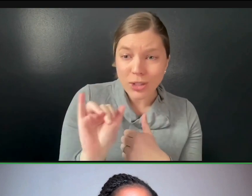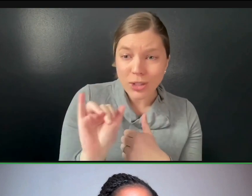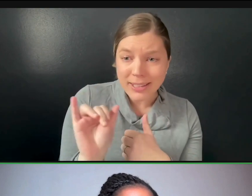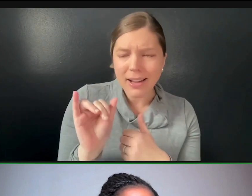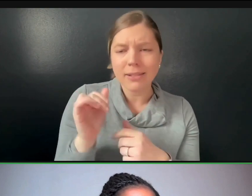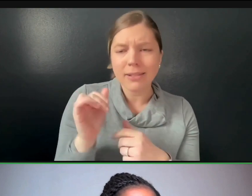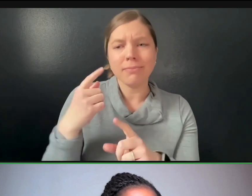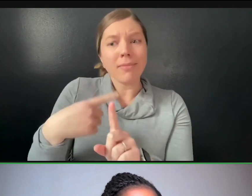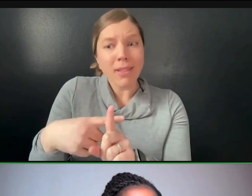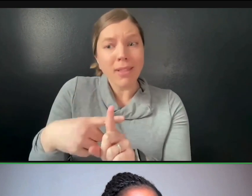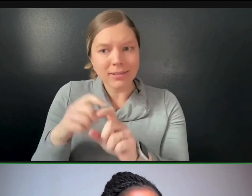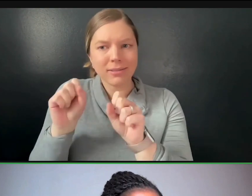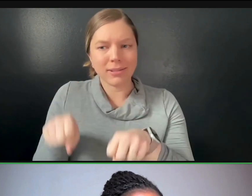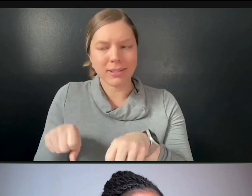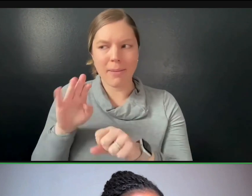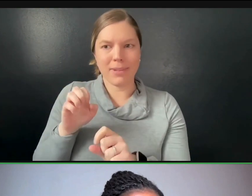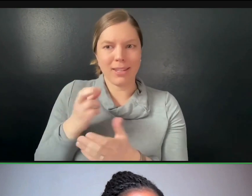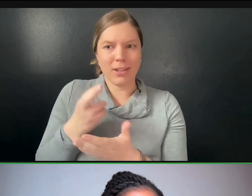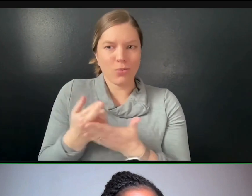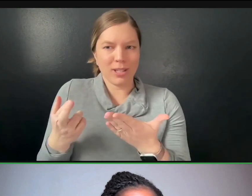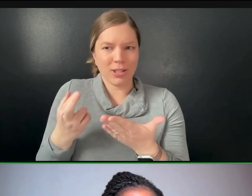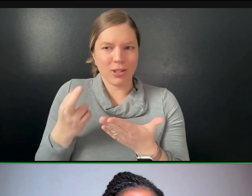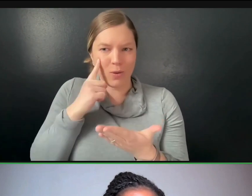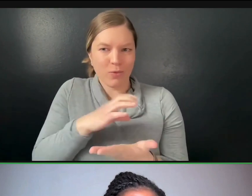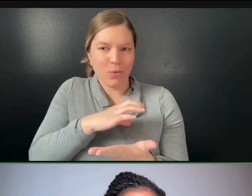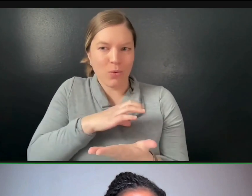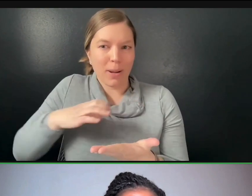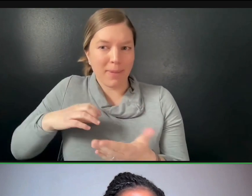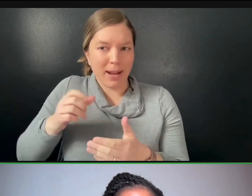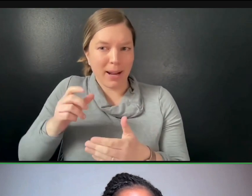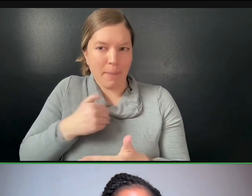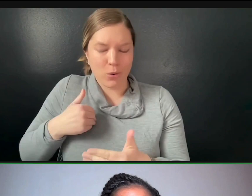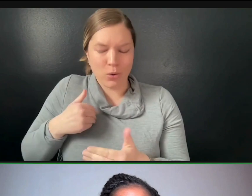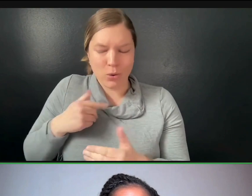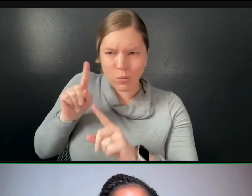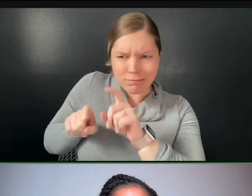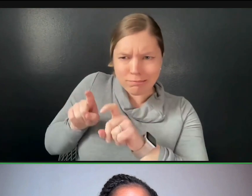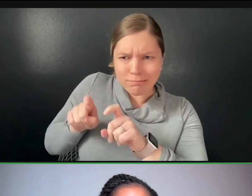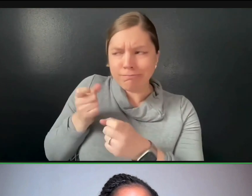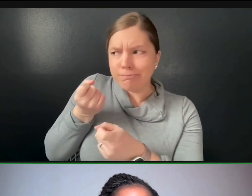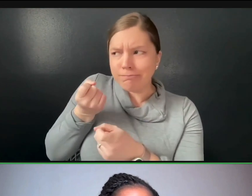That way, we can discuss what access looks like.